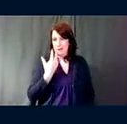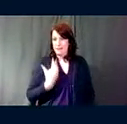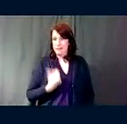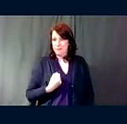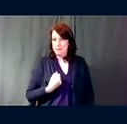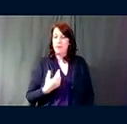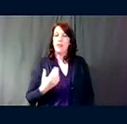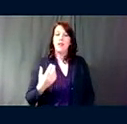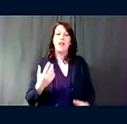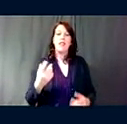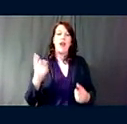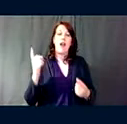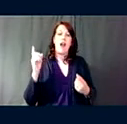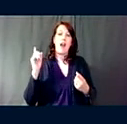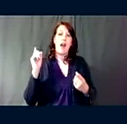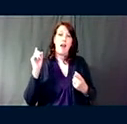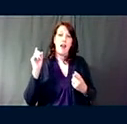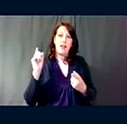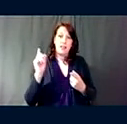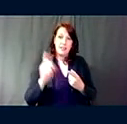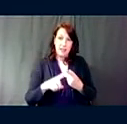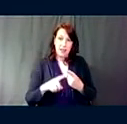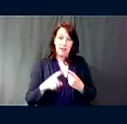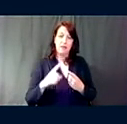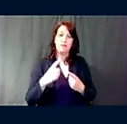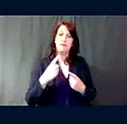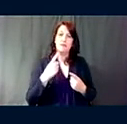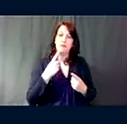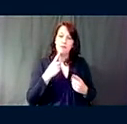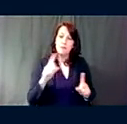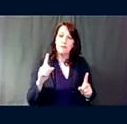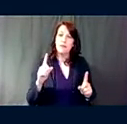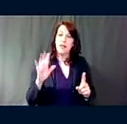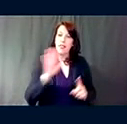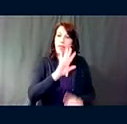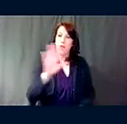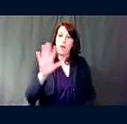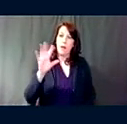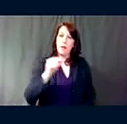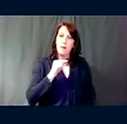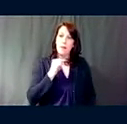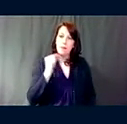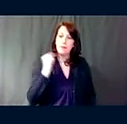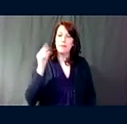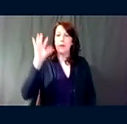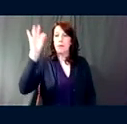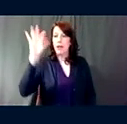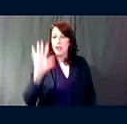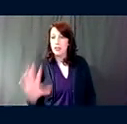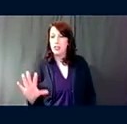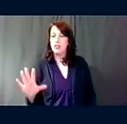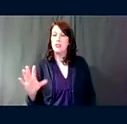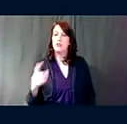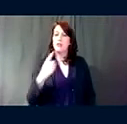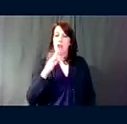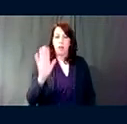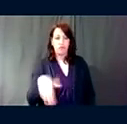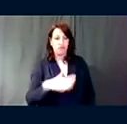THEY CONTINUED NOT TO DO THAT UNTIL OPINION LEADERS, SPECIFICALLY A LOT OF THEIR MINISTERS OR PASTORS, WOULD SAY,